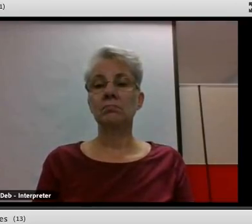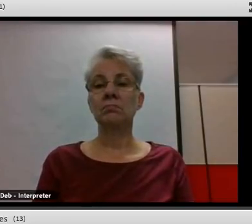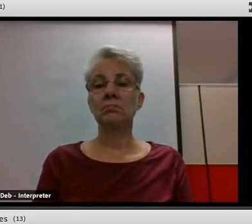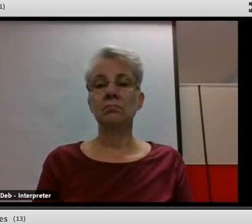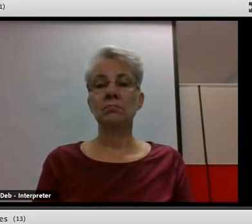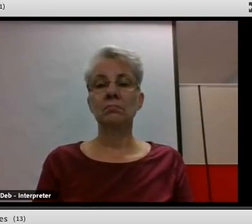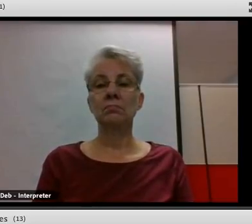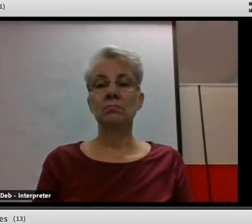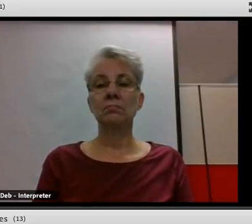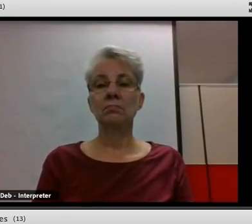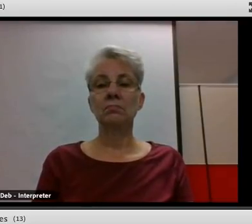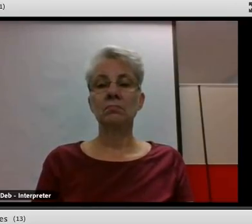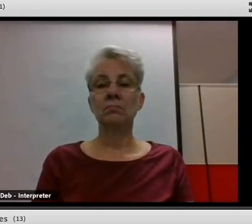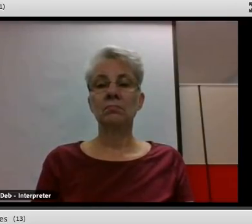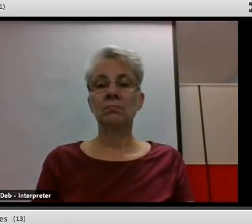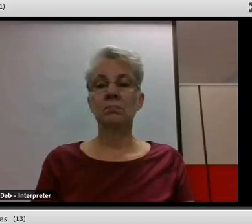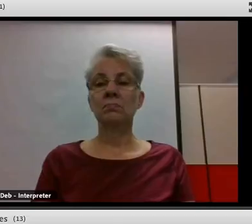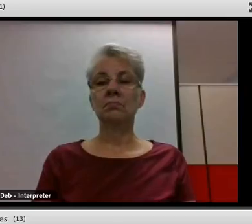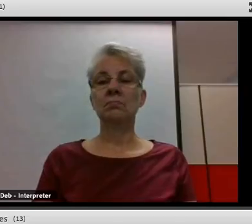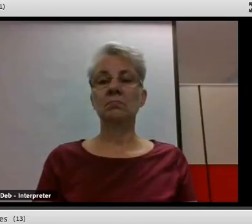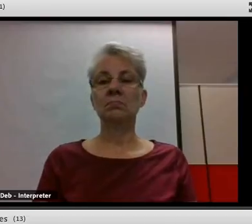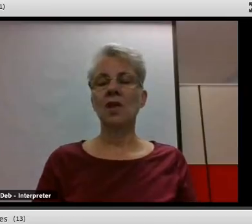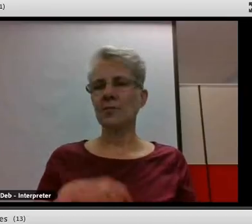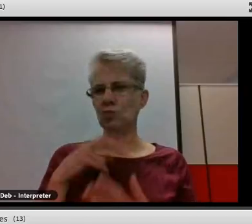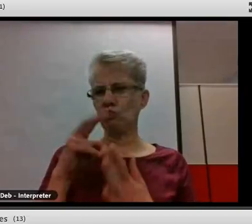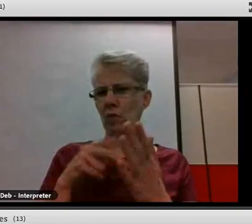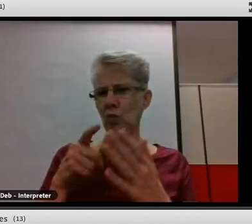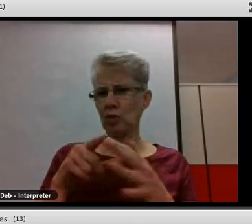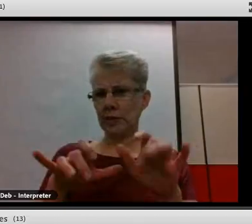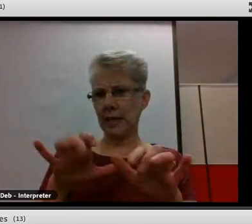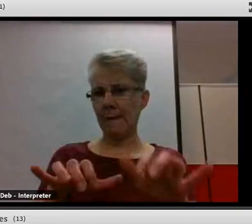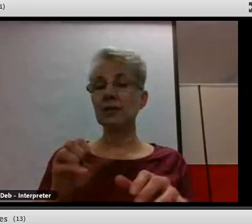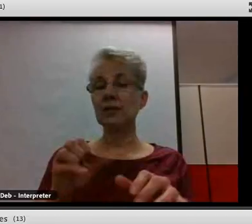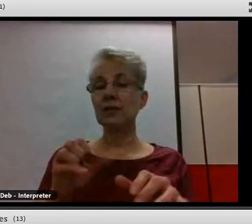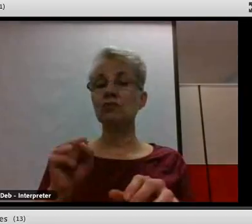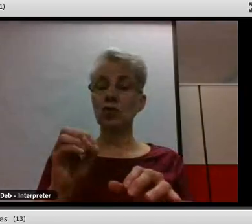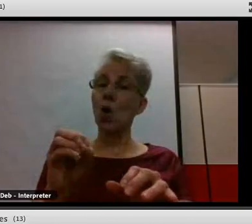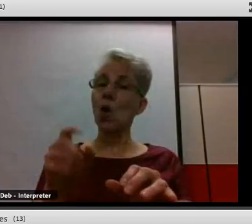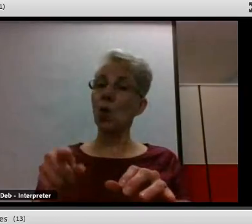So in summary, for it to meet AA level,